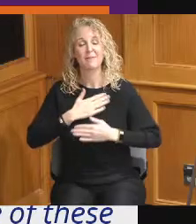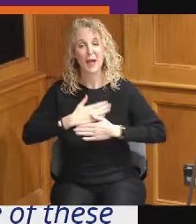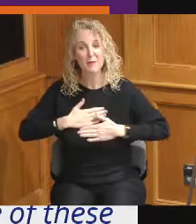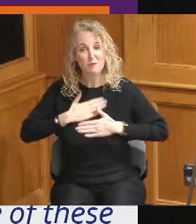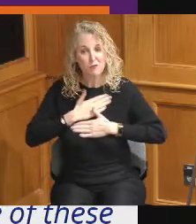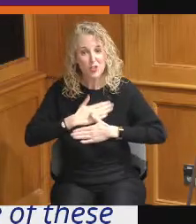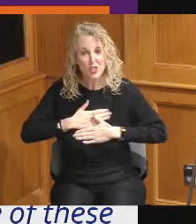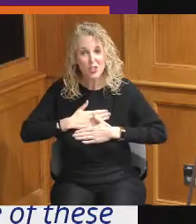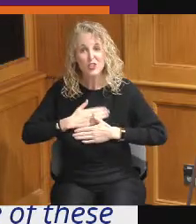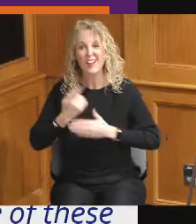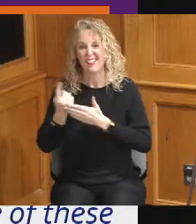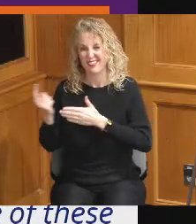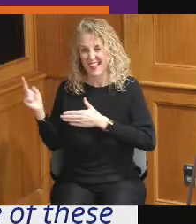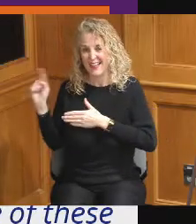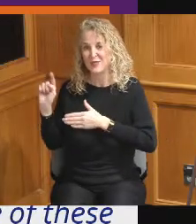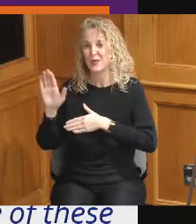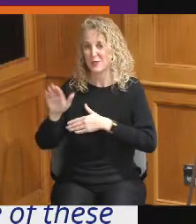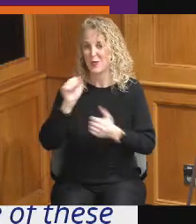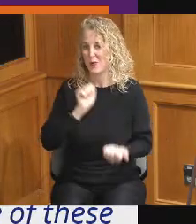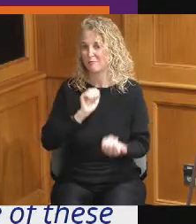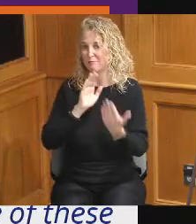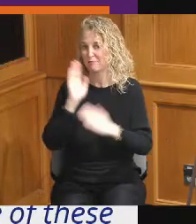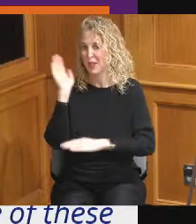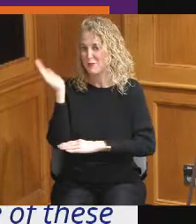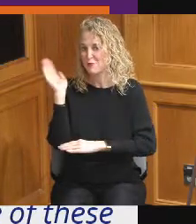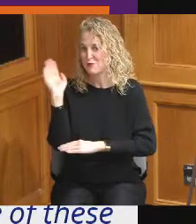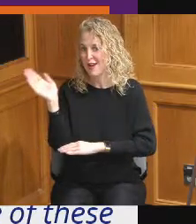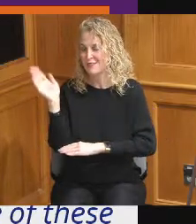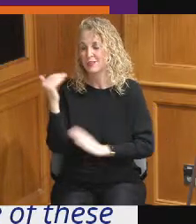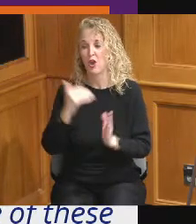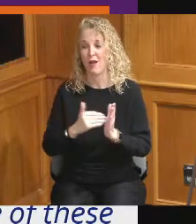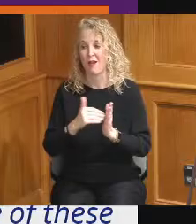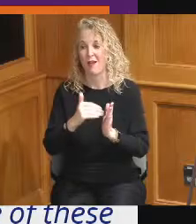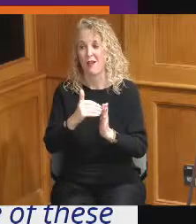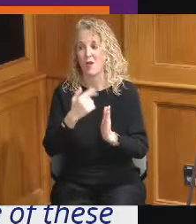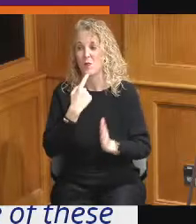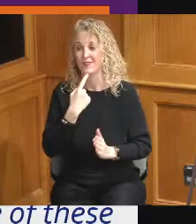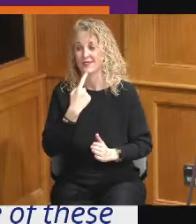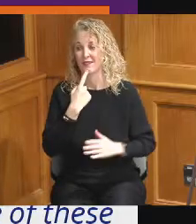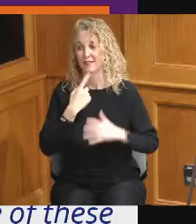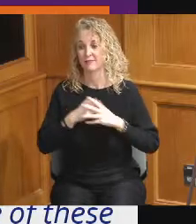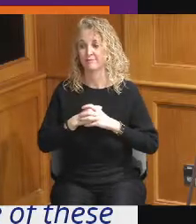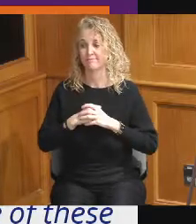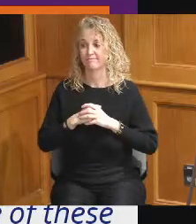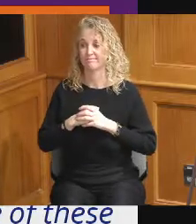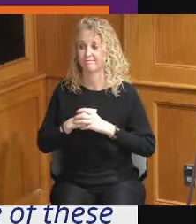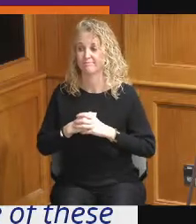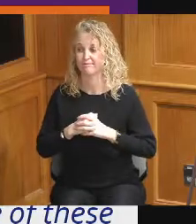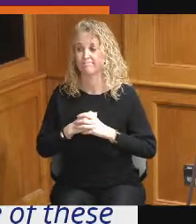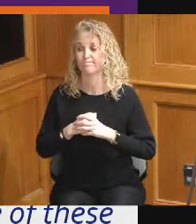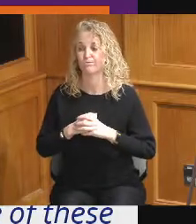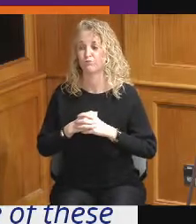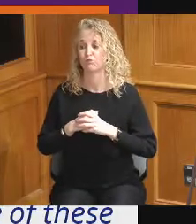at the state of the county we've been saying this a lot over time number one the the the